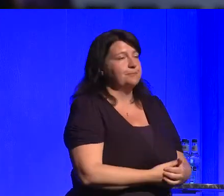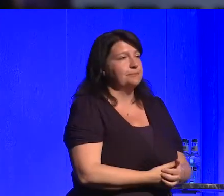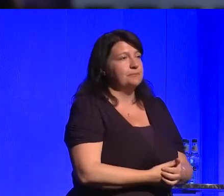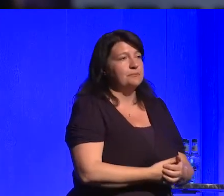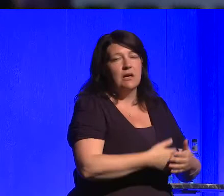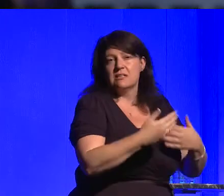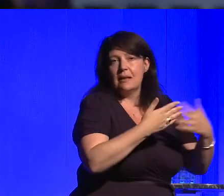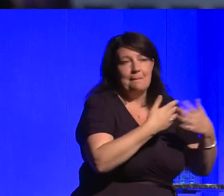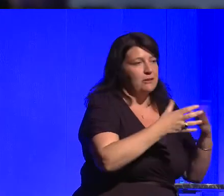you are from.